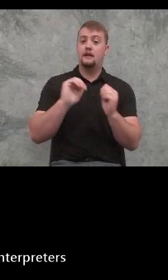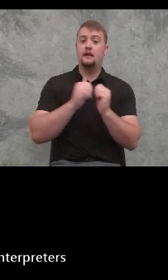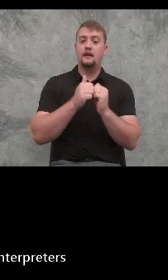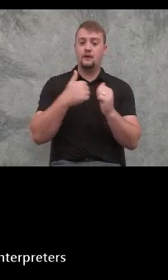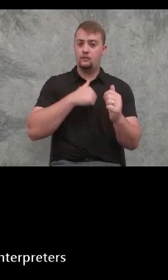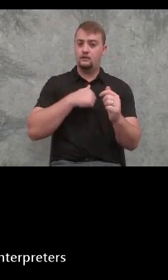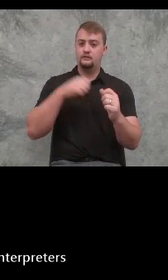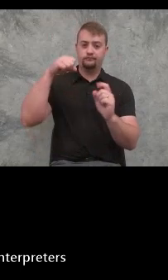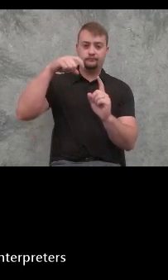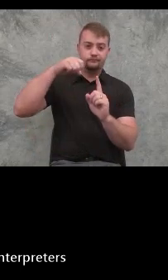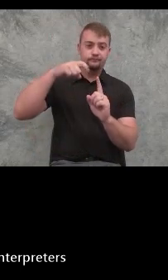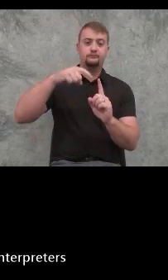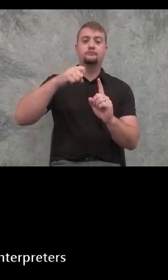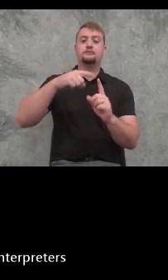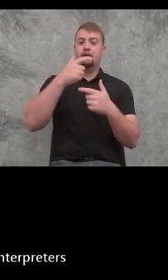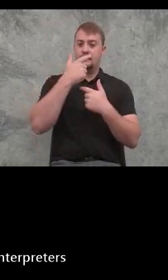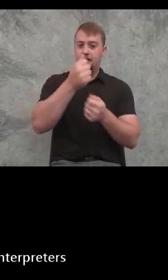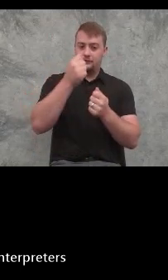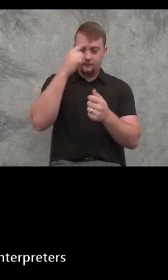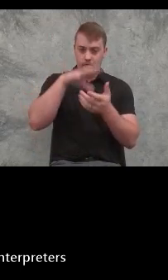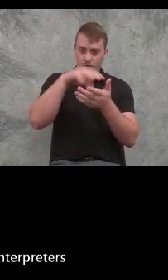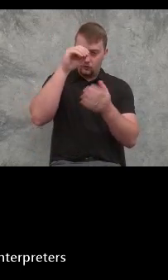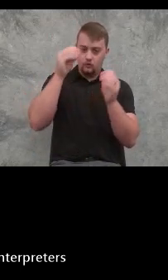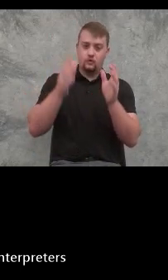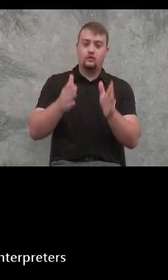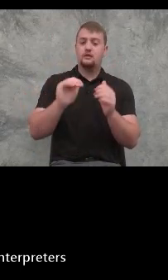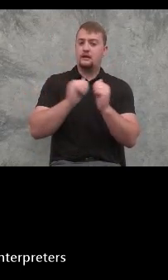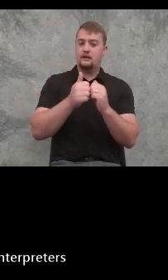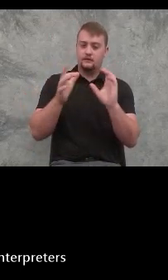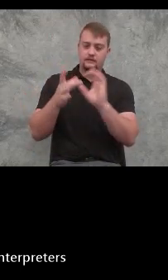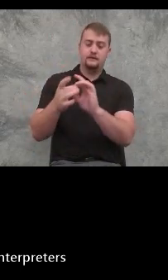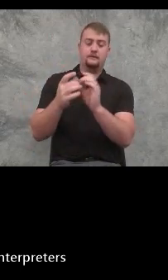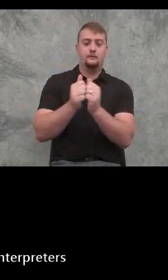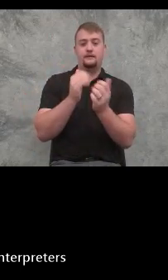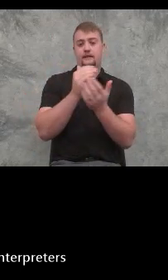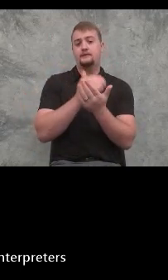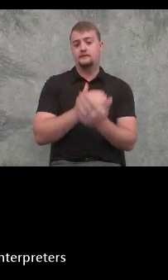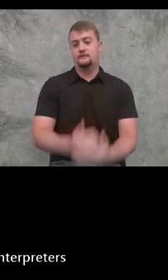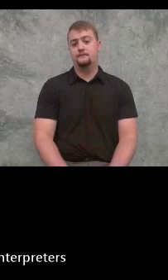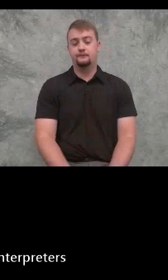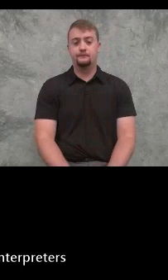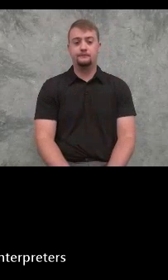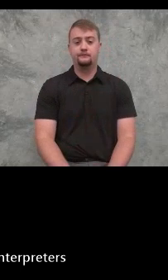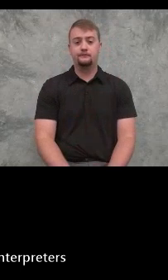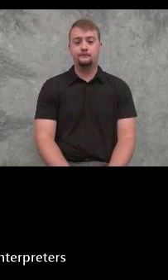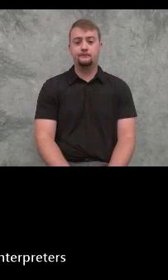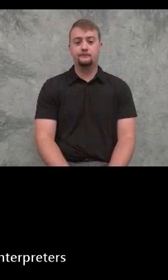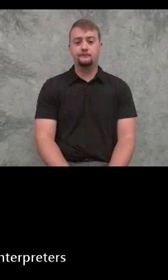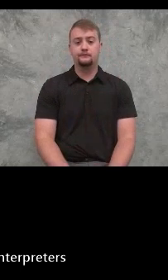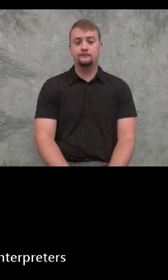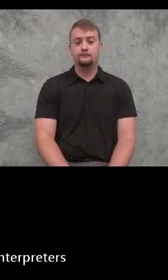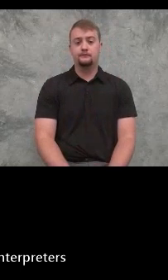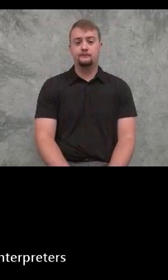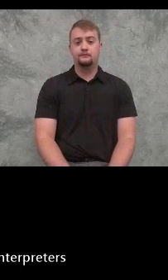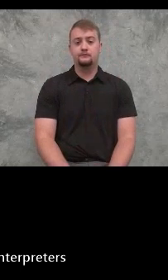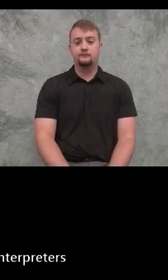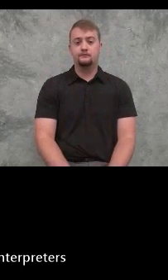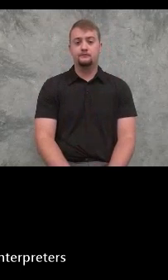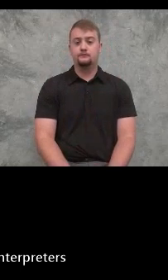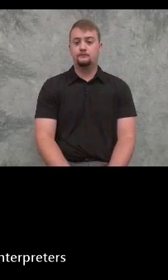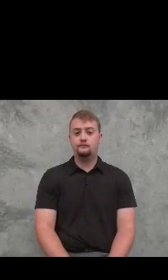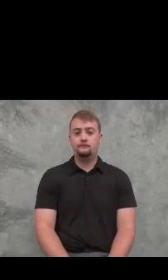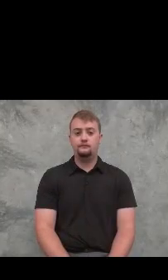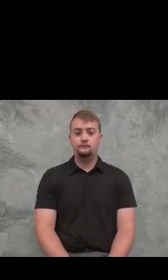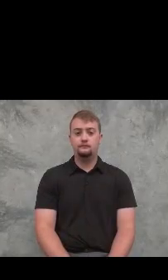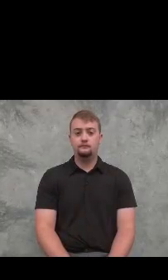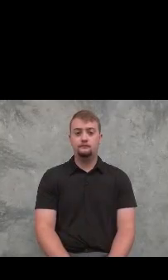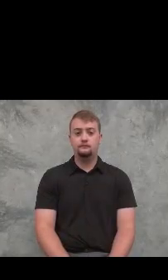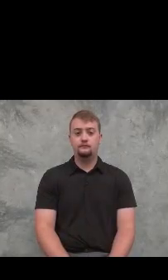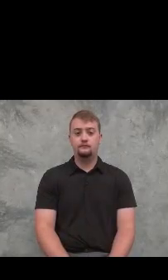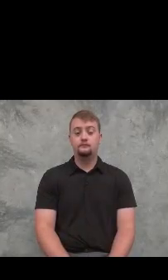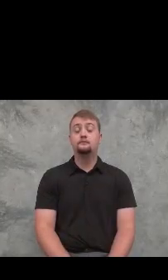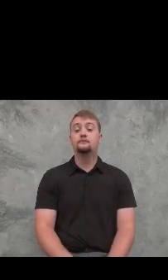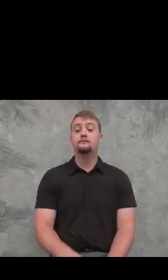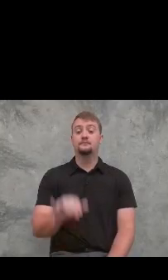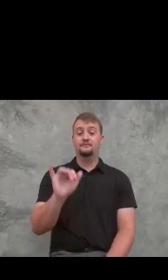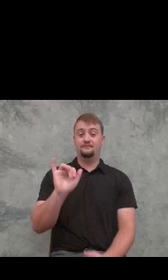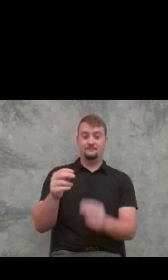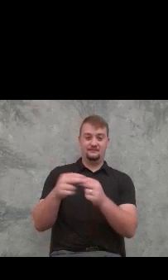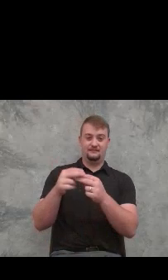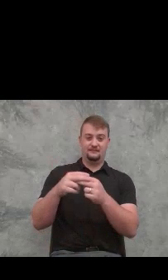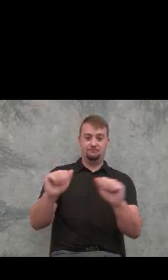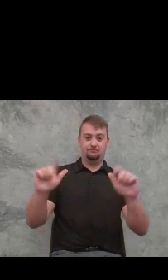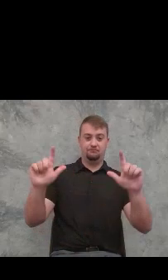interest for the learners to connect with their lesson. This slide provides additional resources